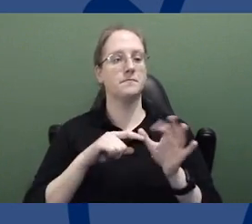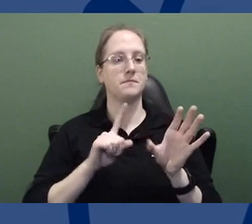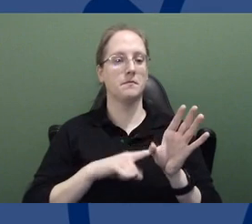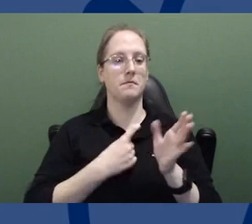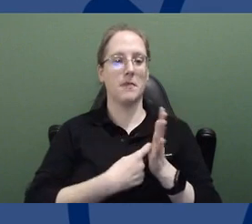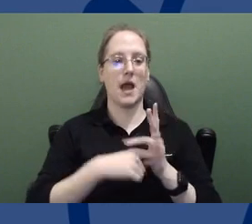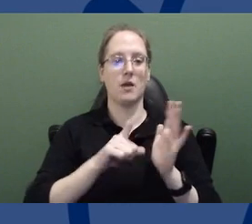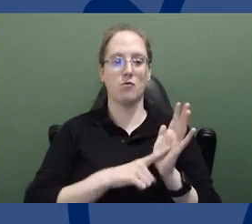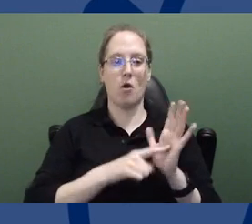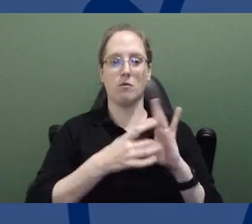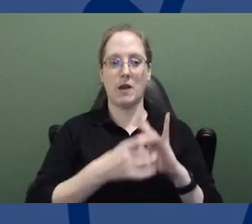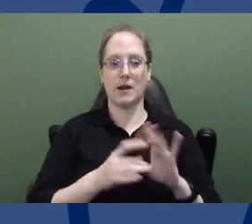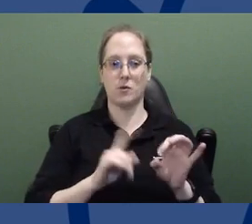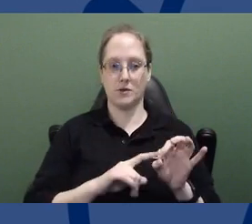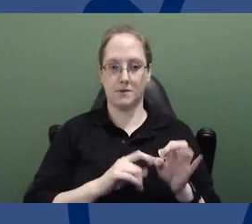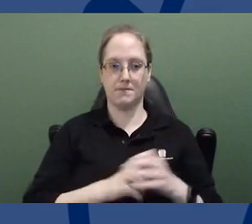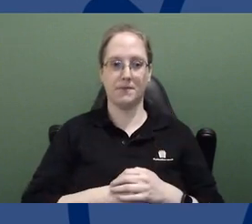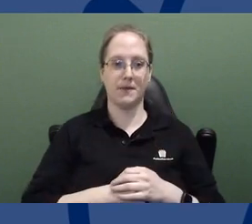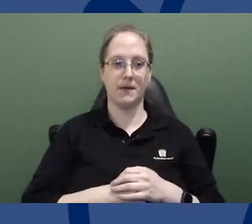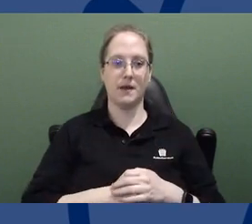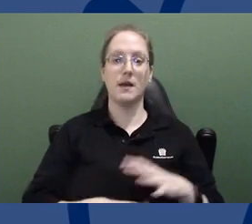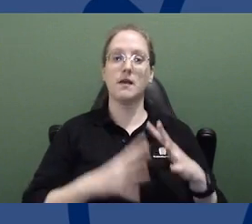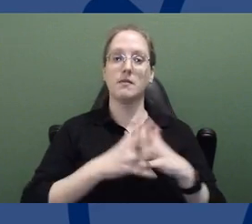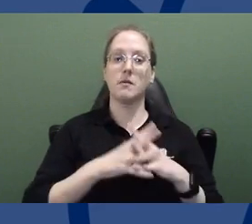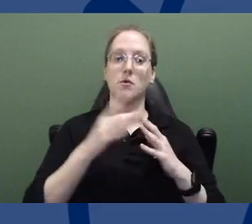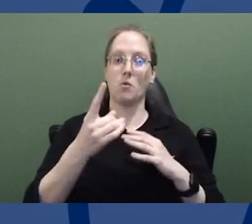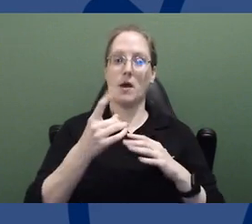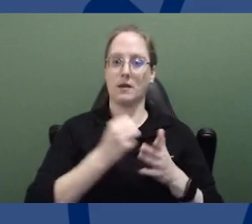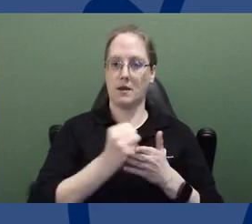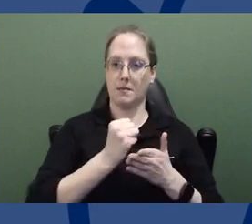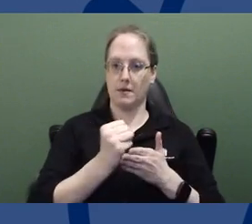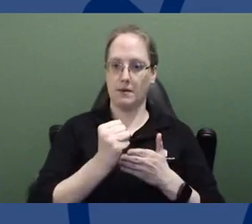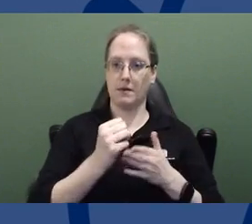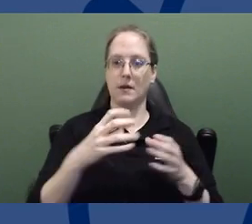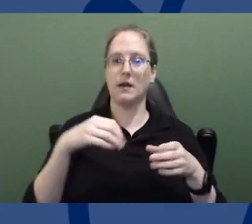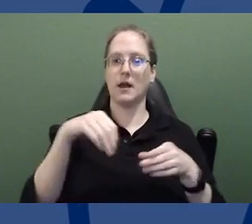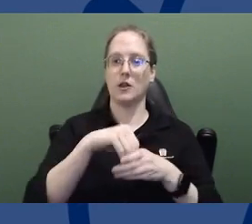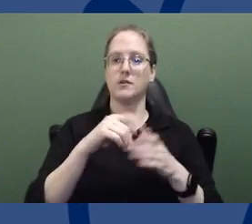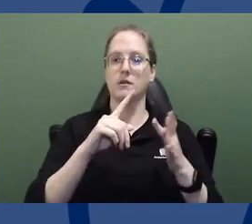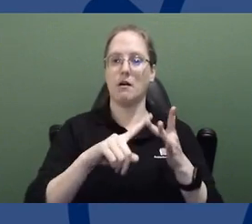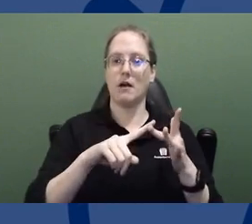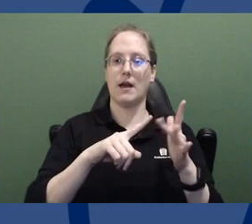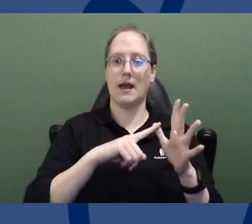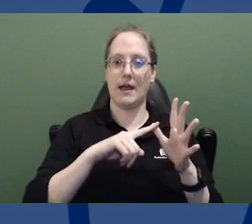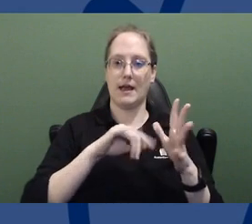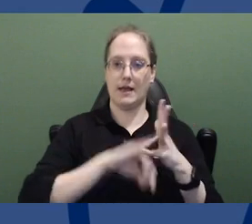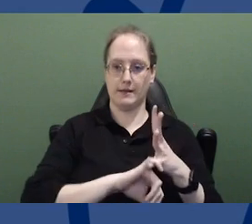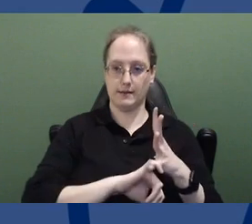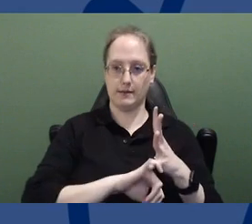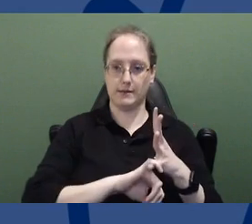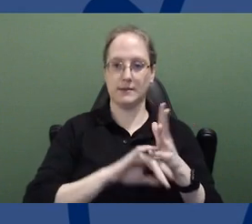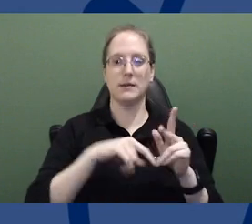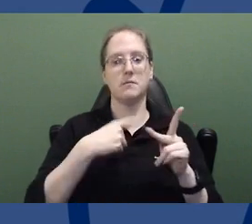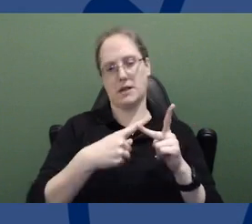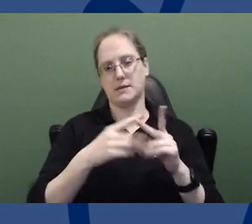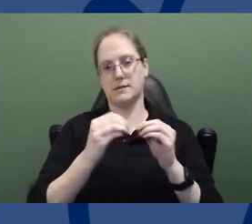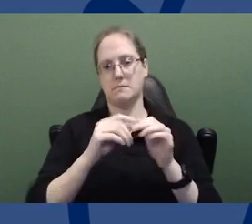W1 figure that includes IASs as well as a BAS, it's a simple but critical part of the